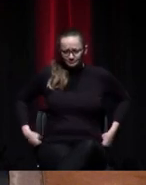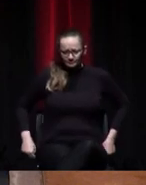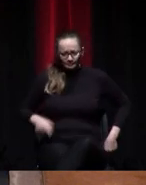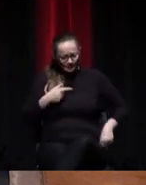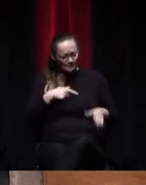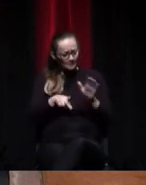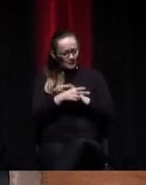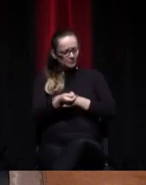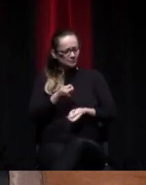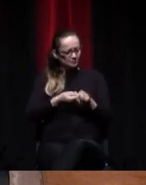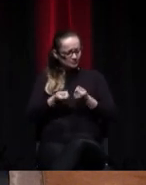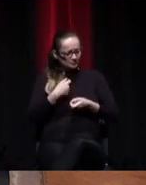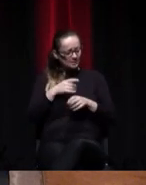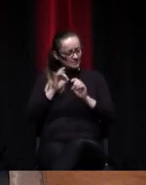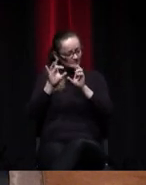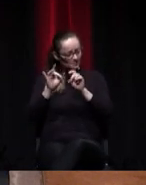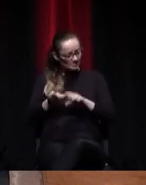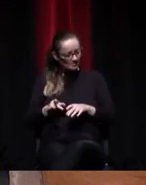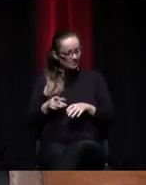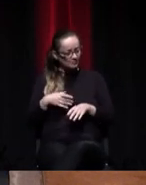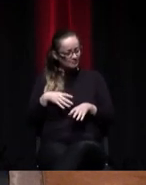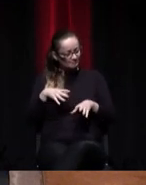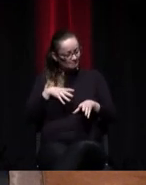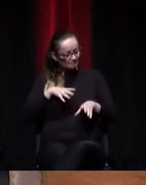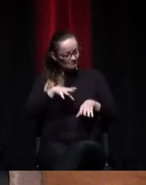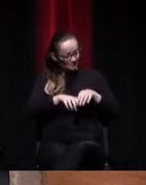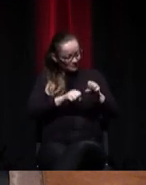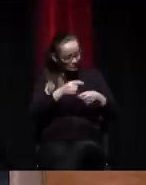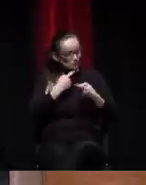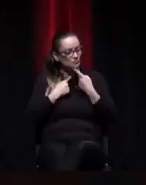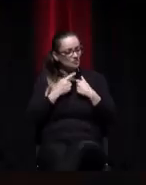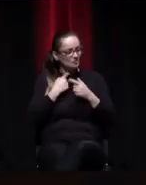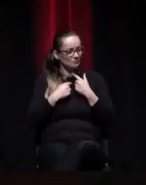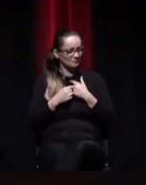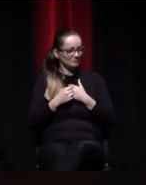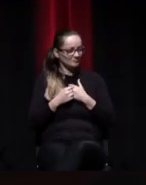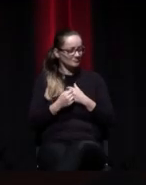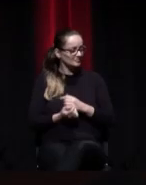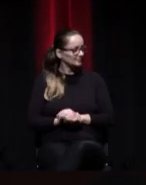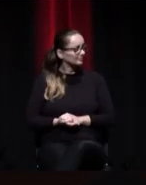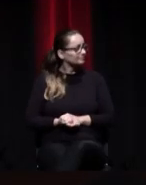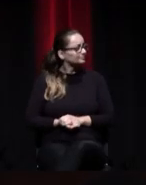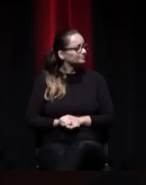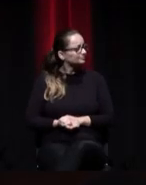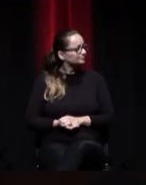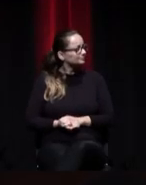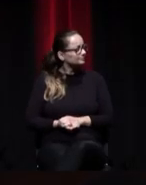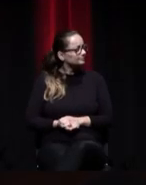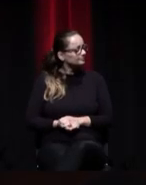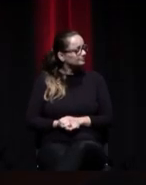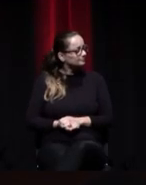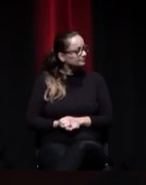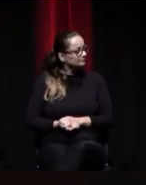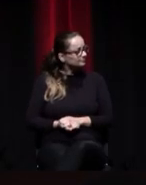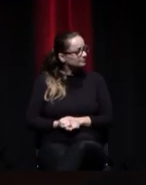that's specialized in the exploration of desire. Thinking of this bridge to desire,